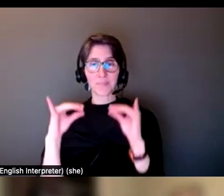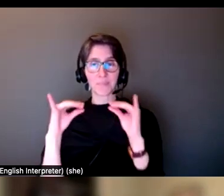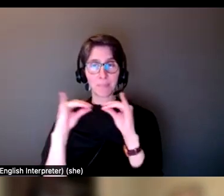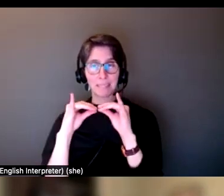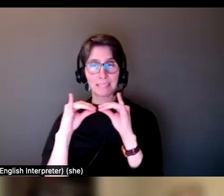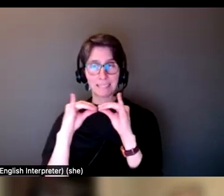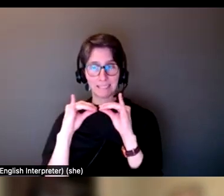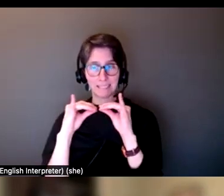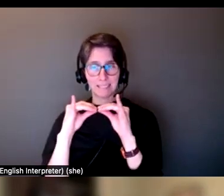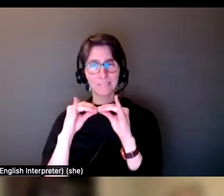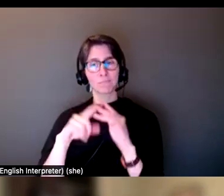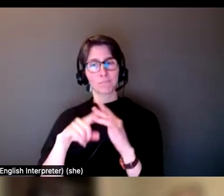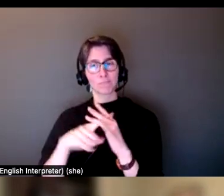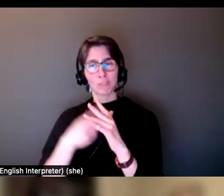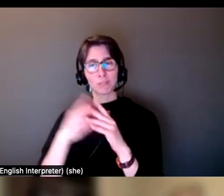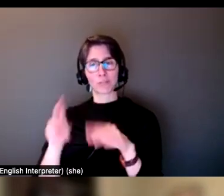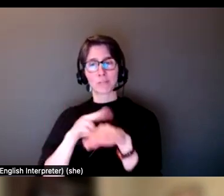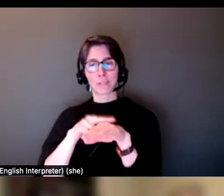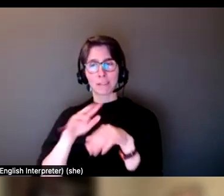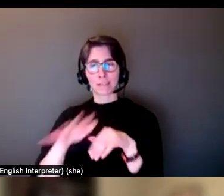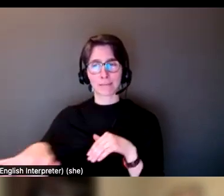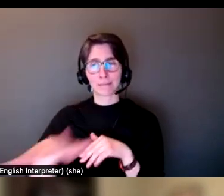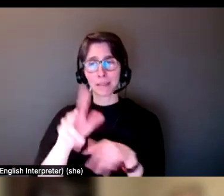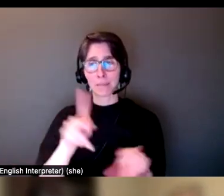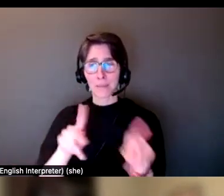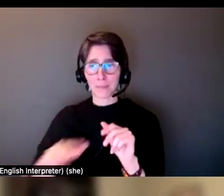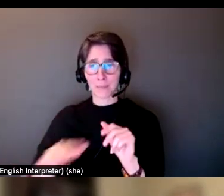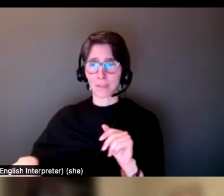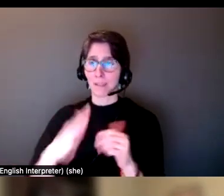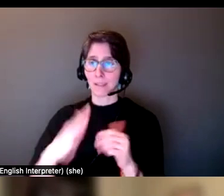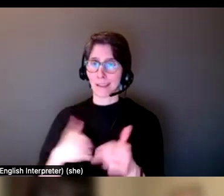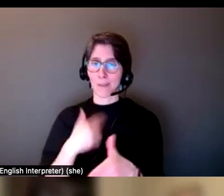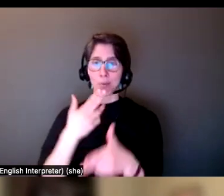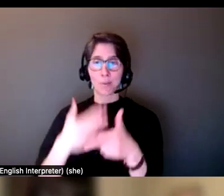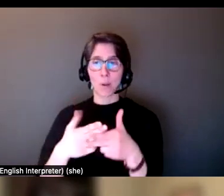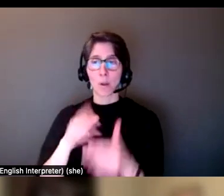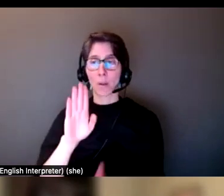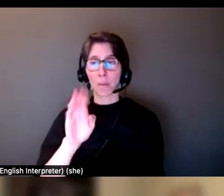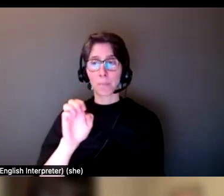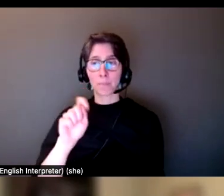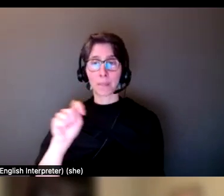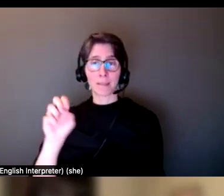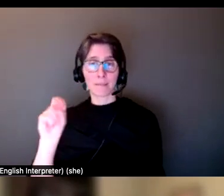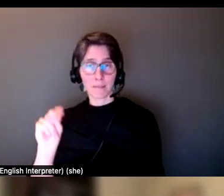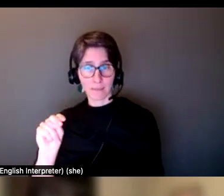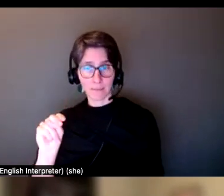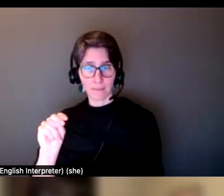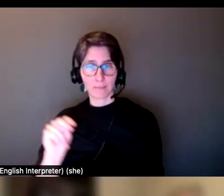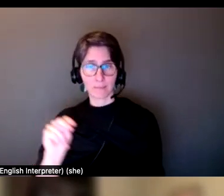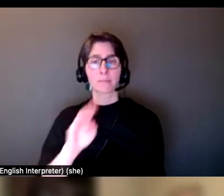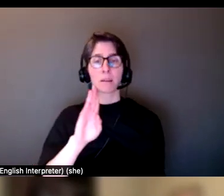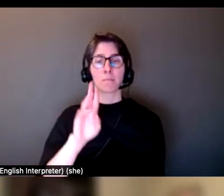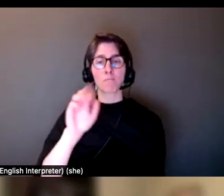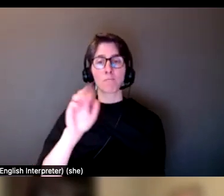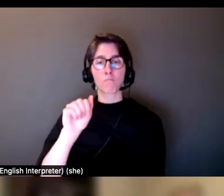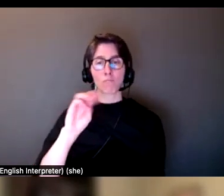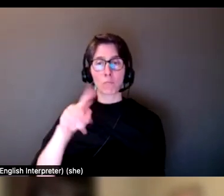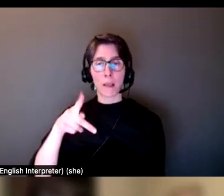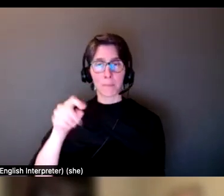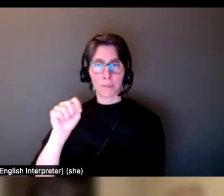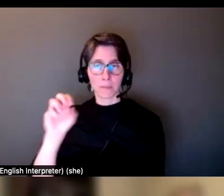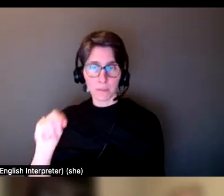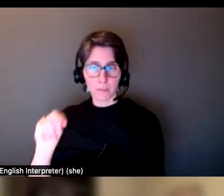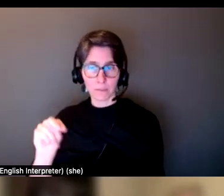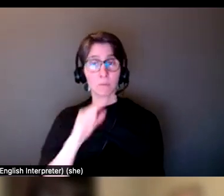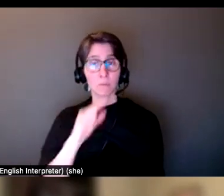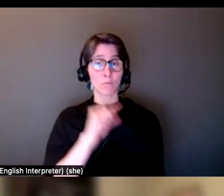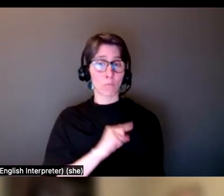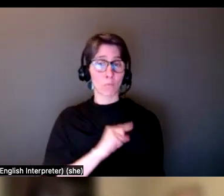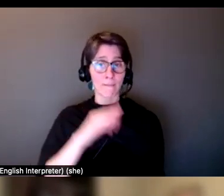the original nations and peoples of the lands we now call Beeton, Brampton, Guelph, Halifax,